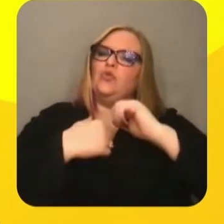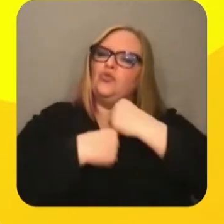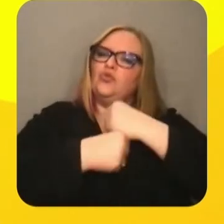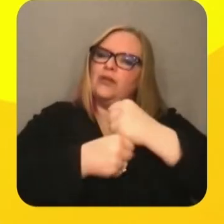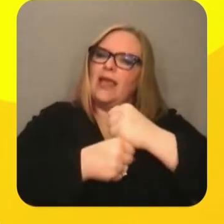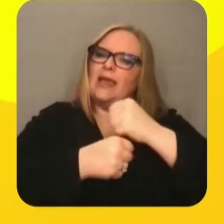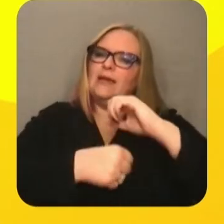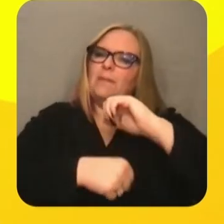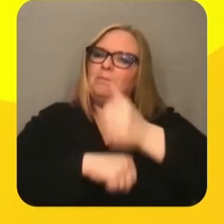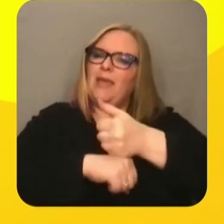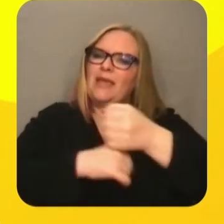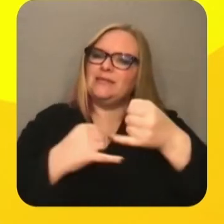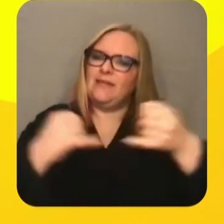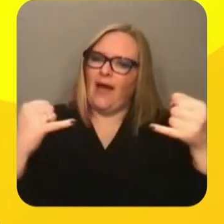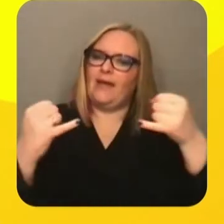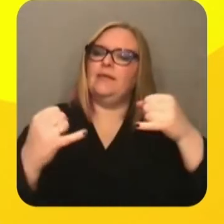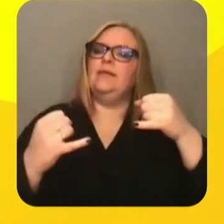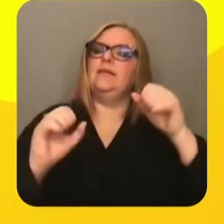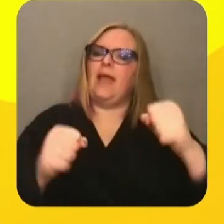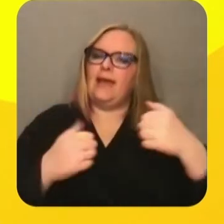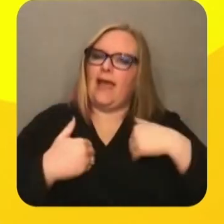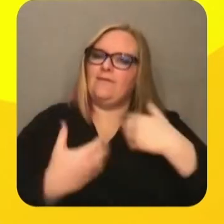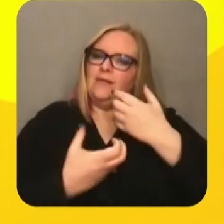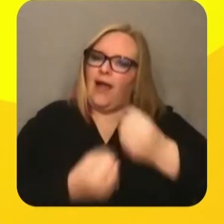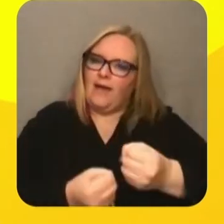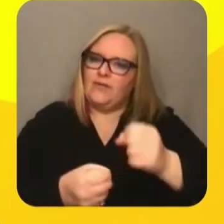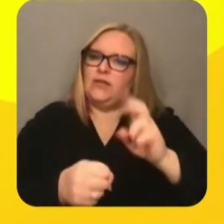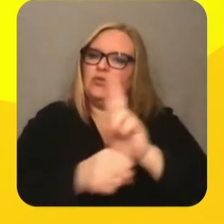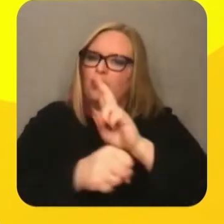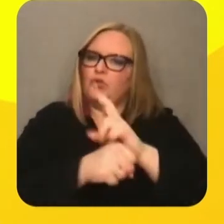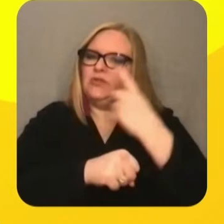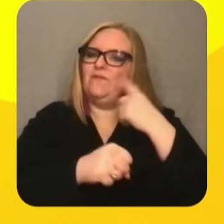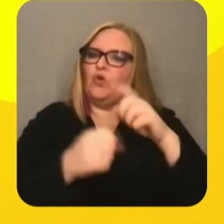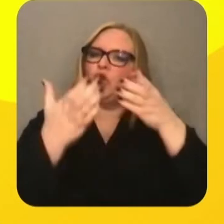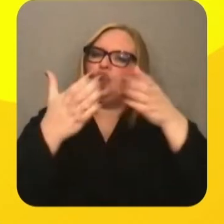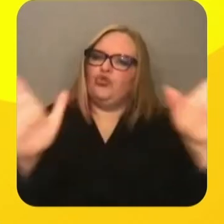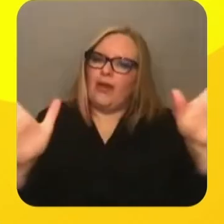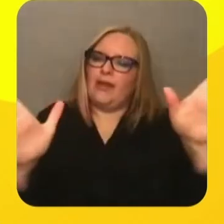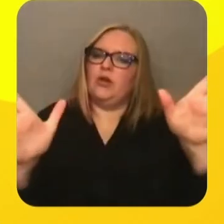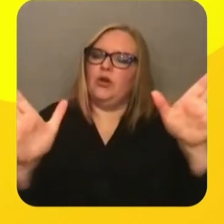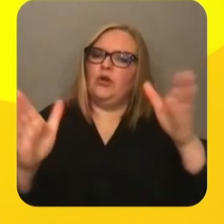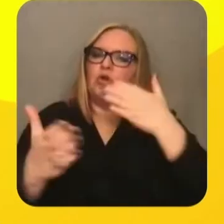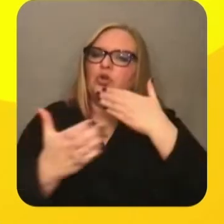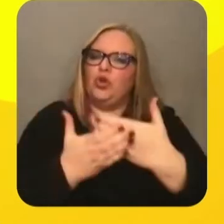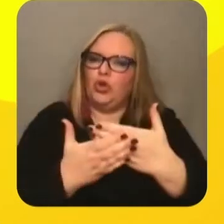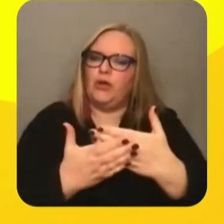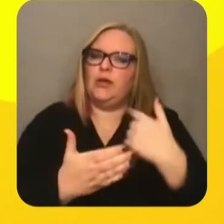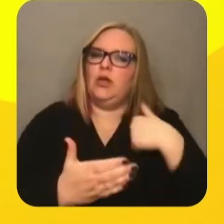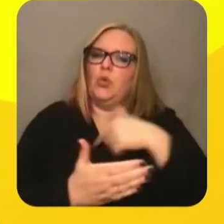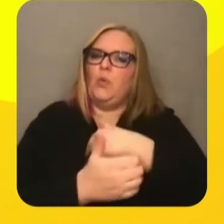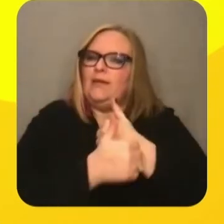confidence that it's being used for a greater good, that collectivist. Bo and I talk about we love collectivism, that's the jam.